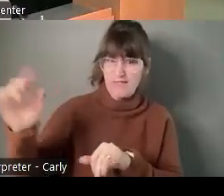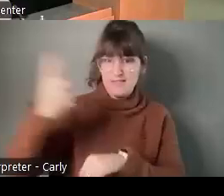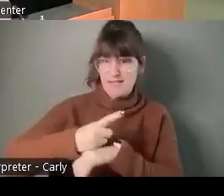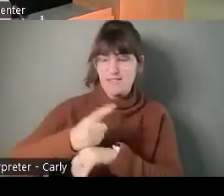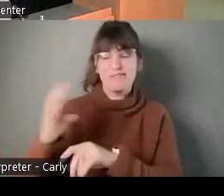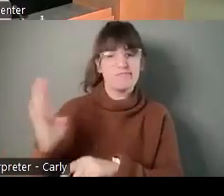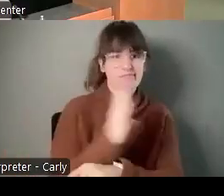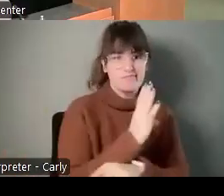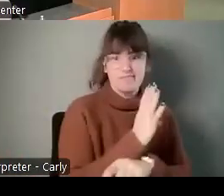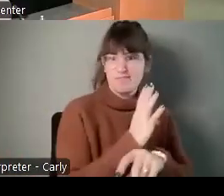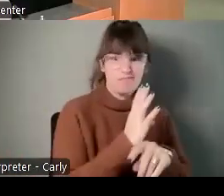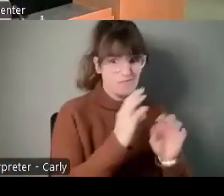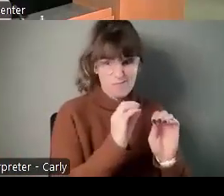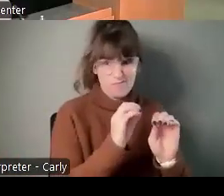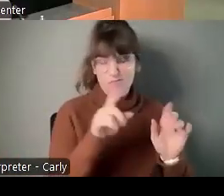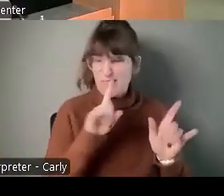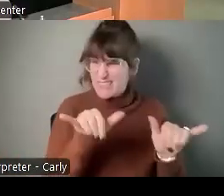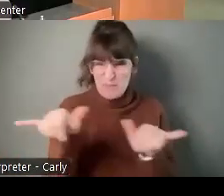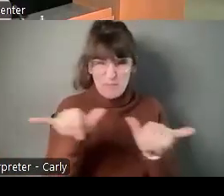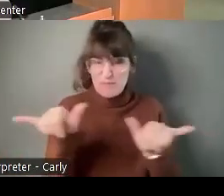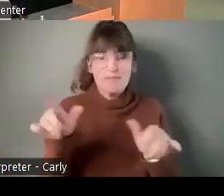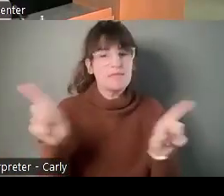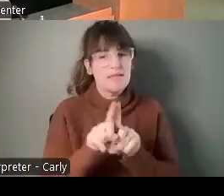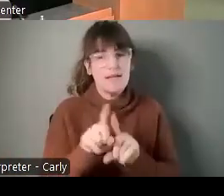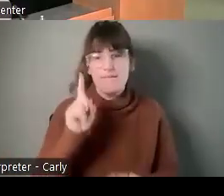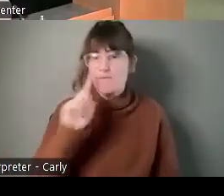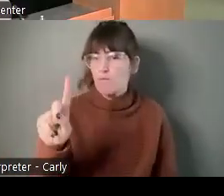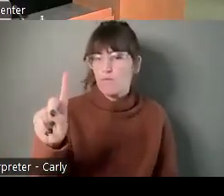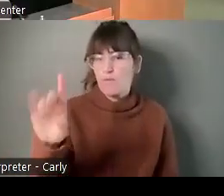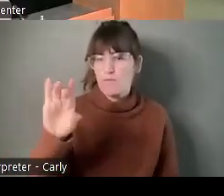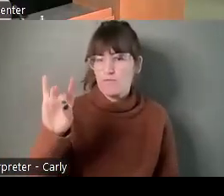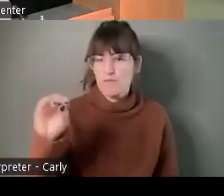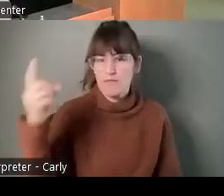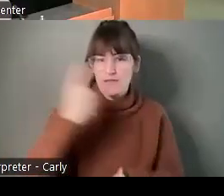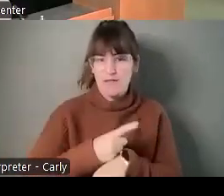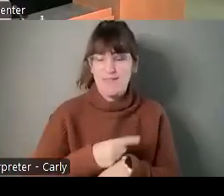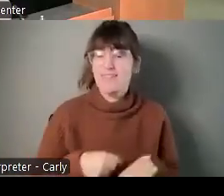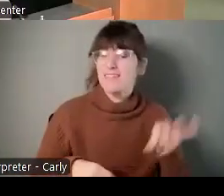at 180 days. And what we found this time with our bigger sample is that at 90 days post discharge,